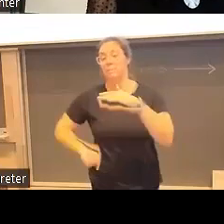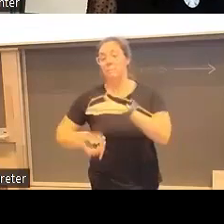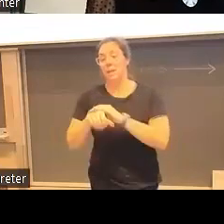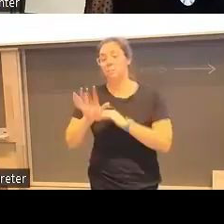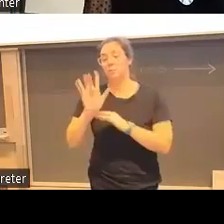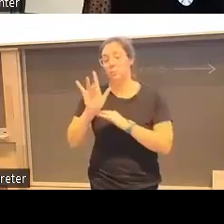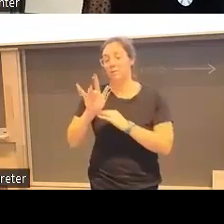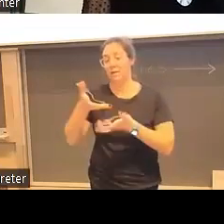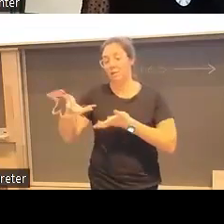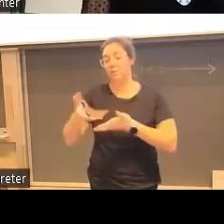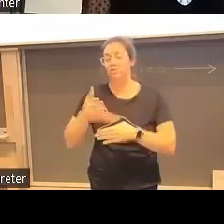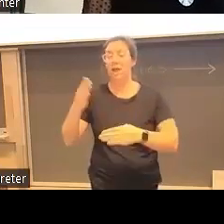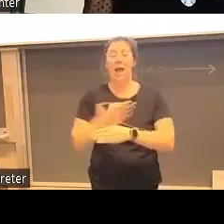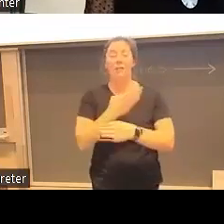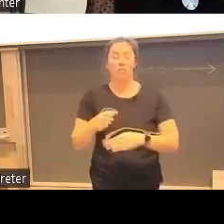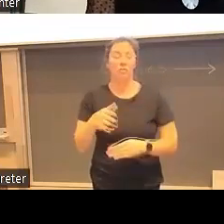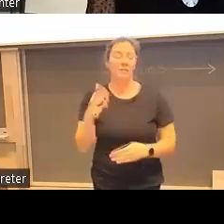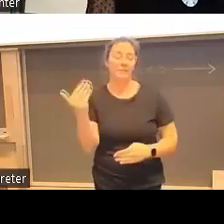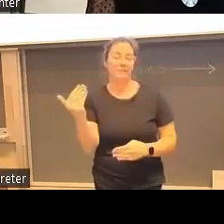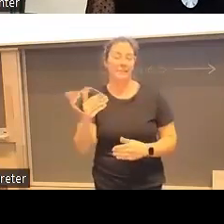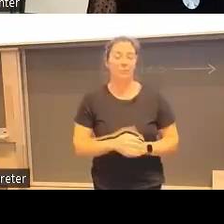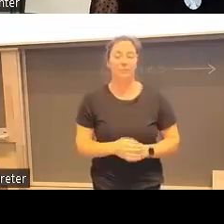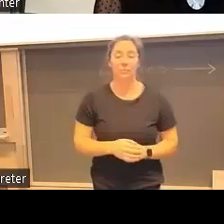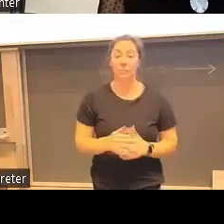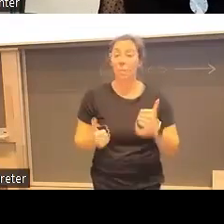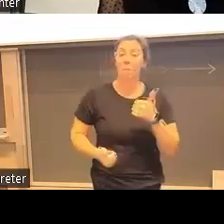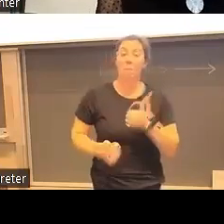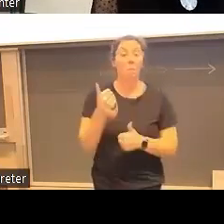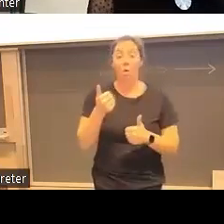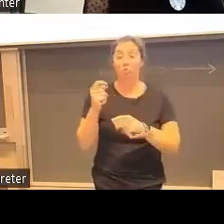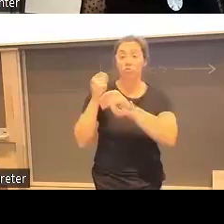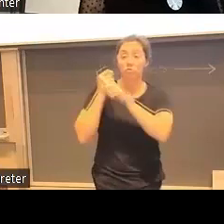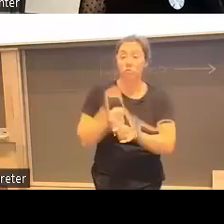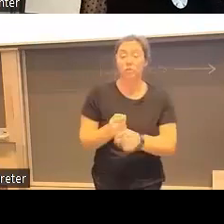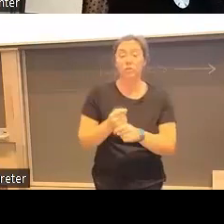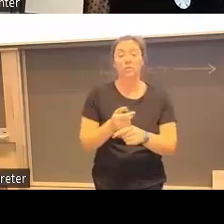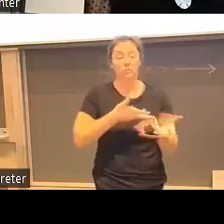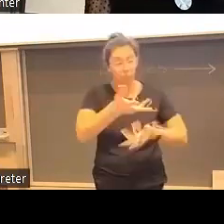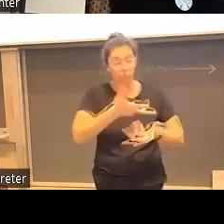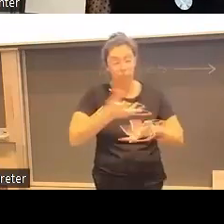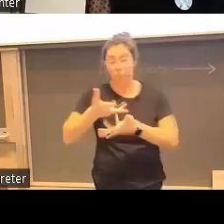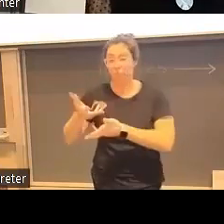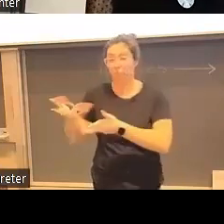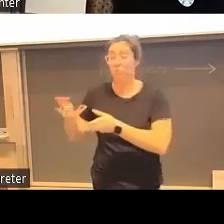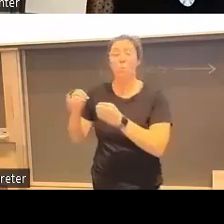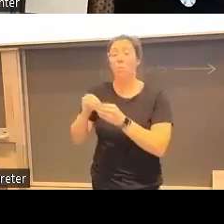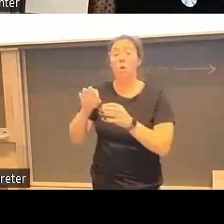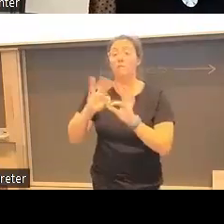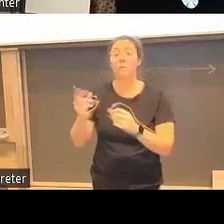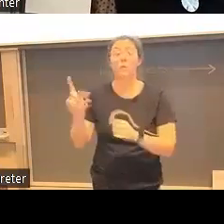number was 15 with residents most traditionally interfacing with more families on Pediatrics